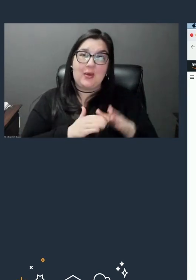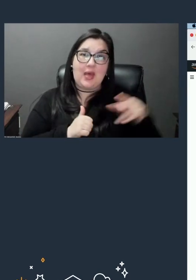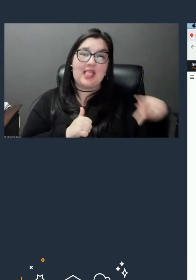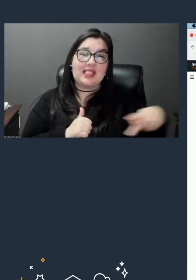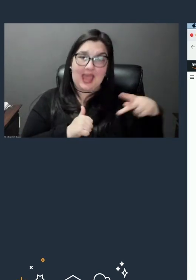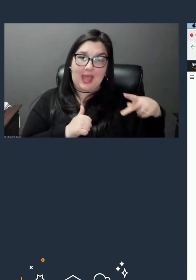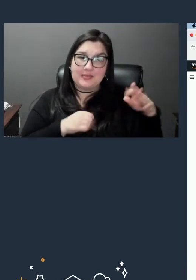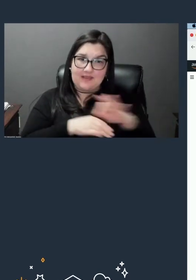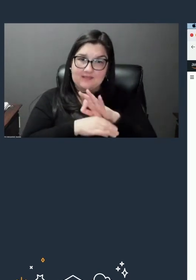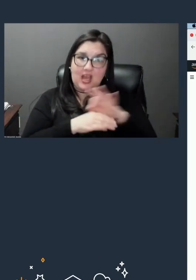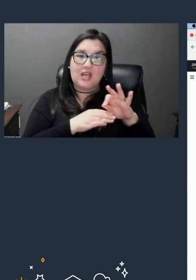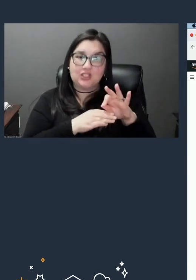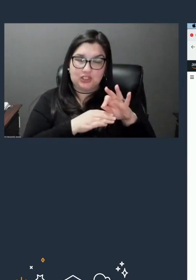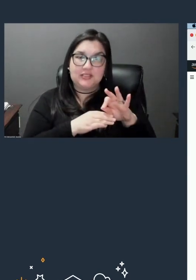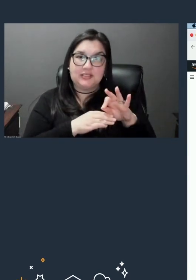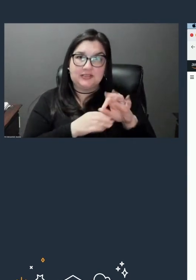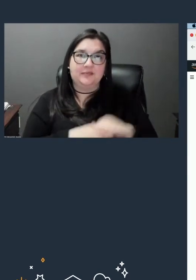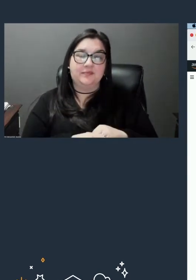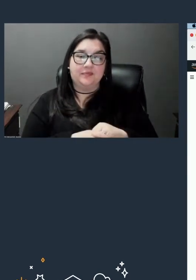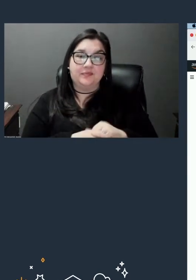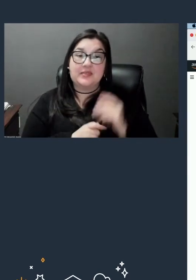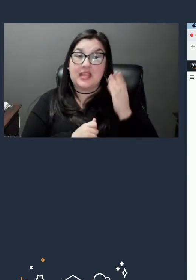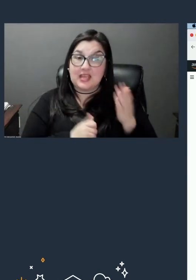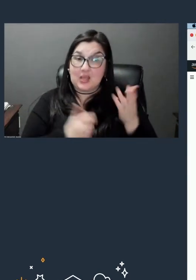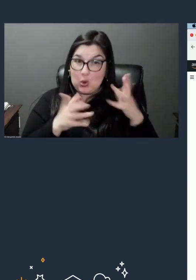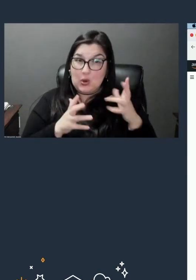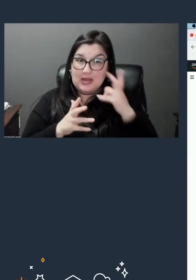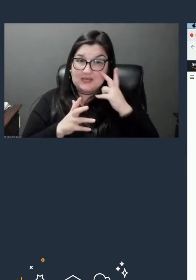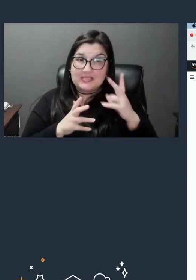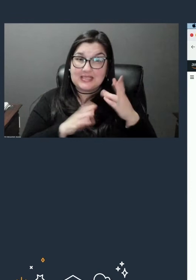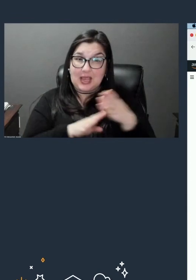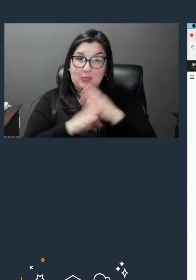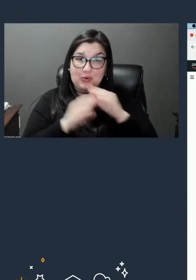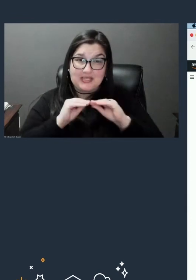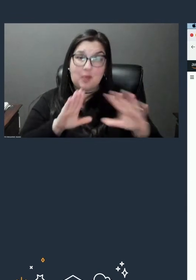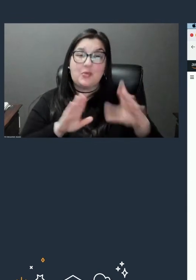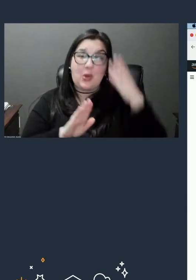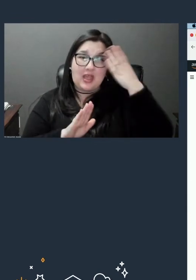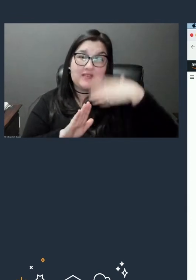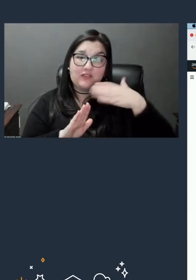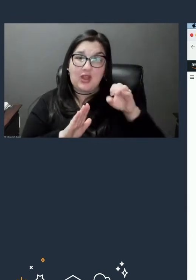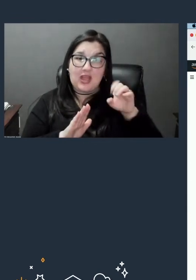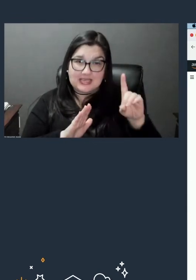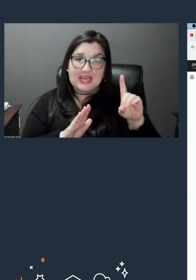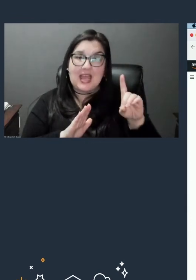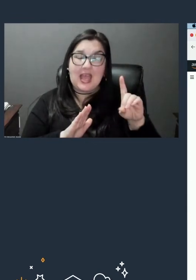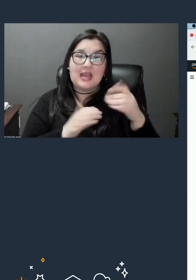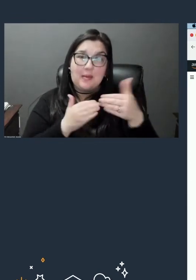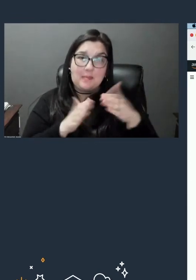Here we have already pre-deployed the front end application. We have packaged the Lambda function. Everything is ready to go.